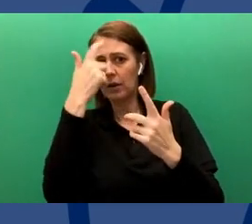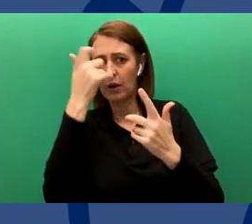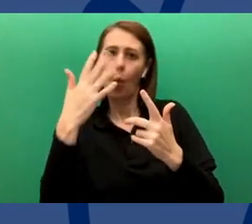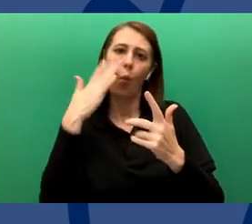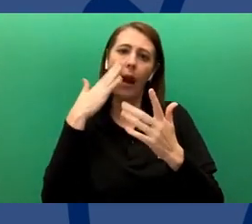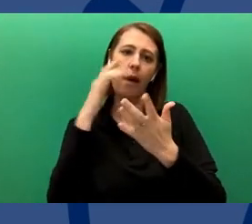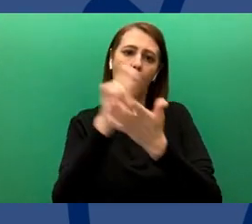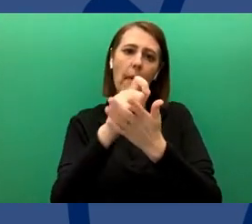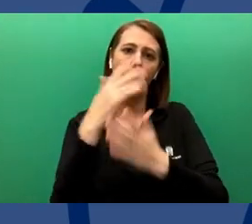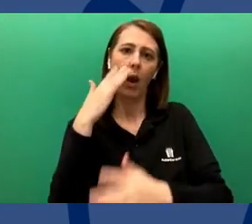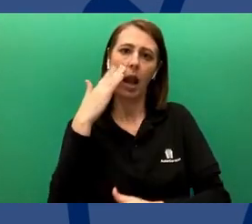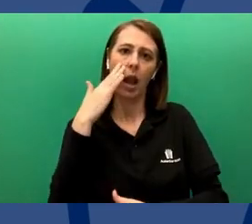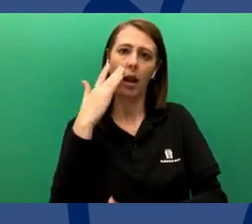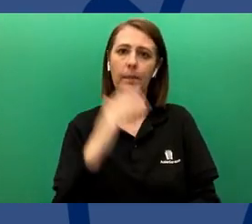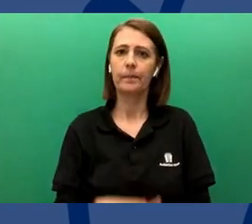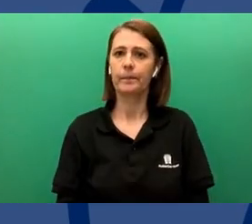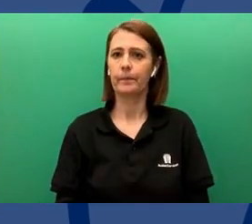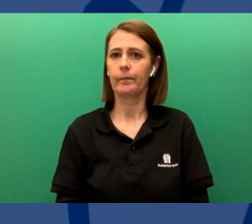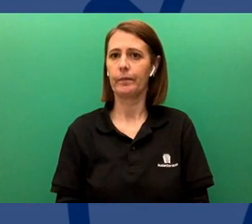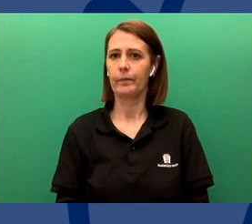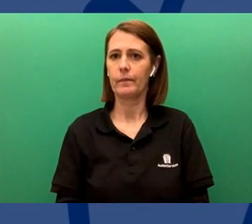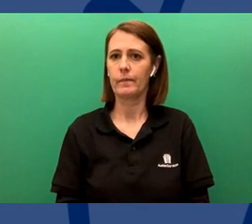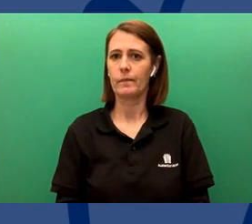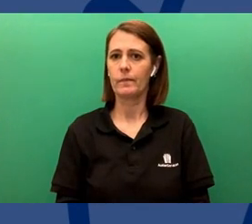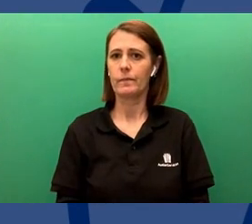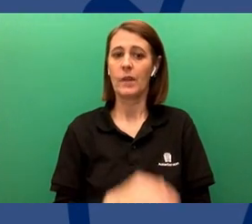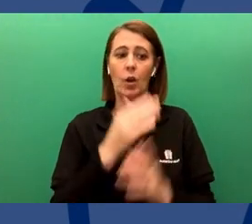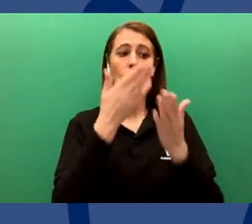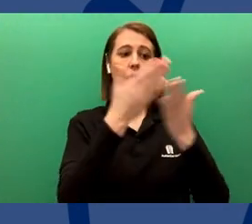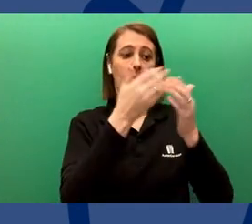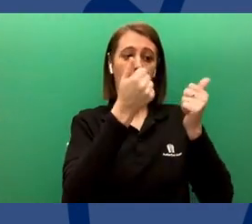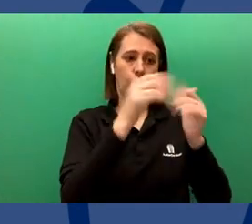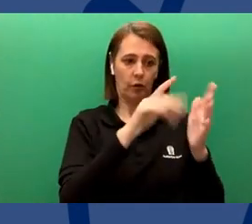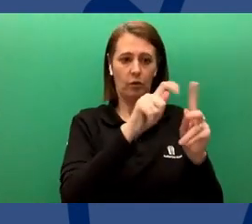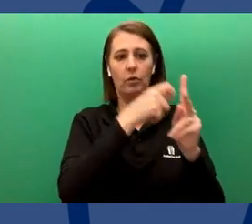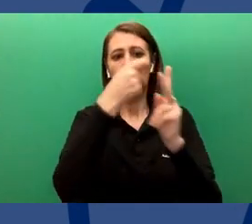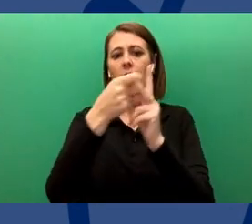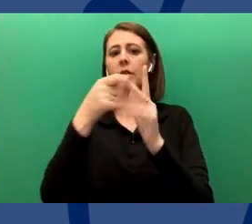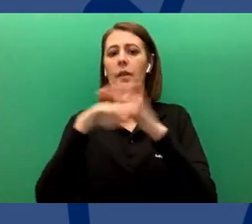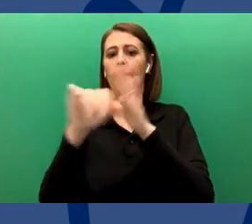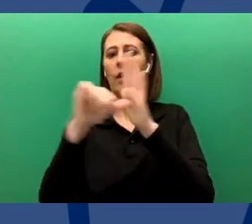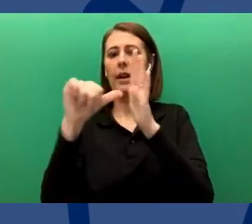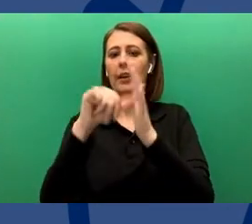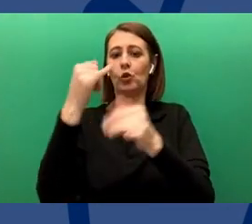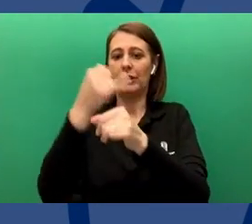So once it leaves Service it goes to the financial institution. And we generally say